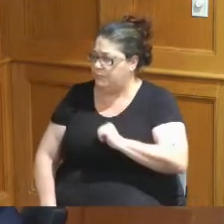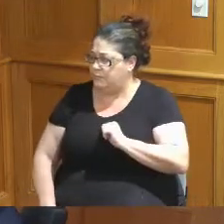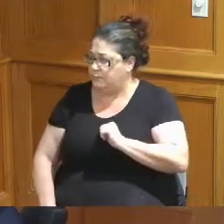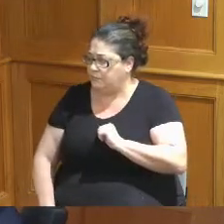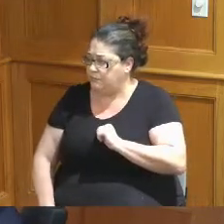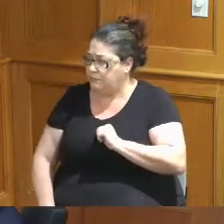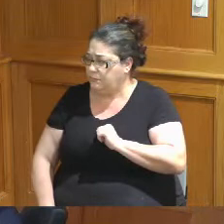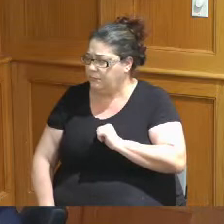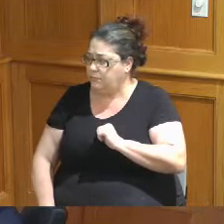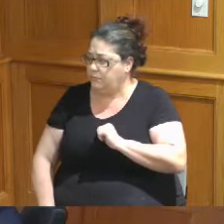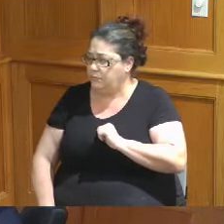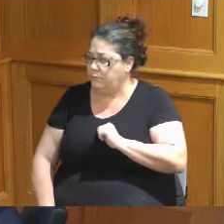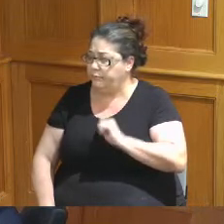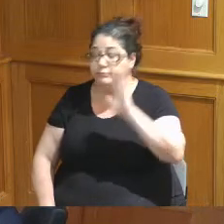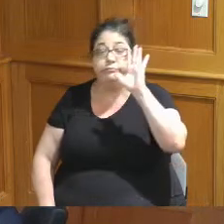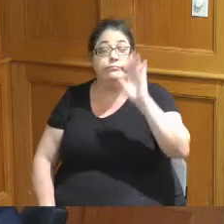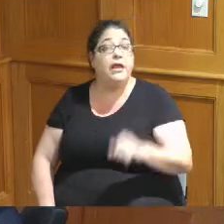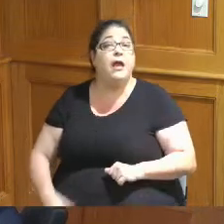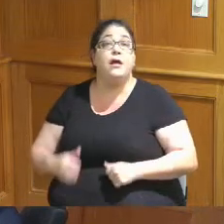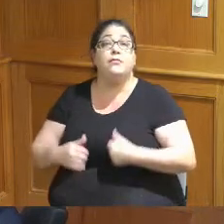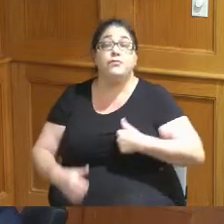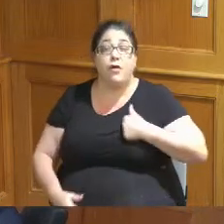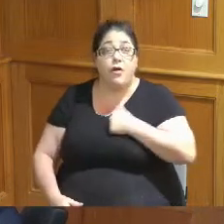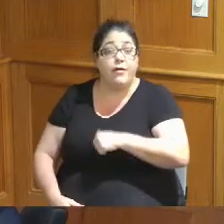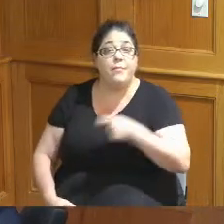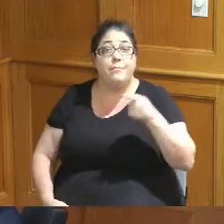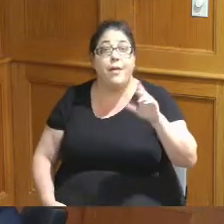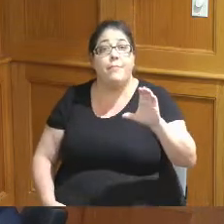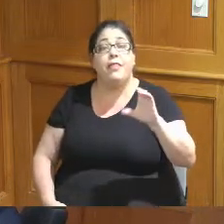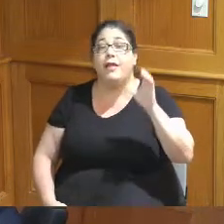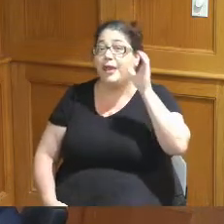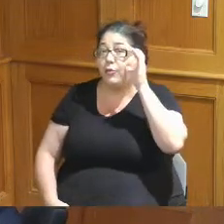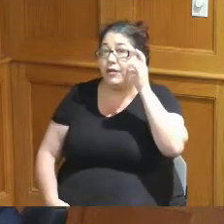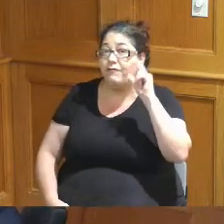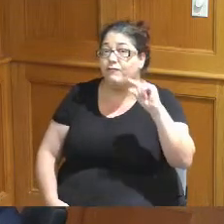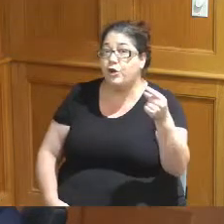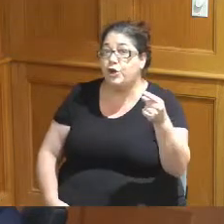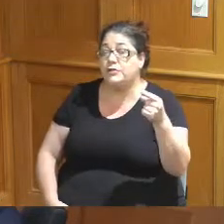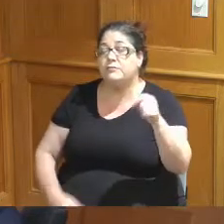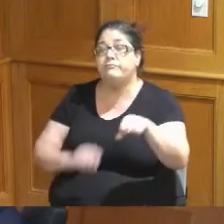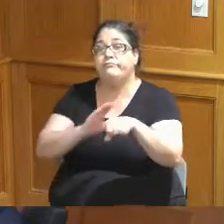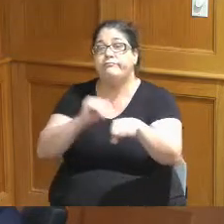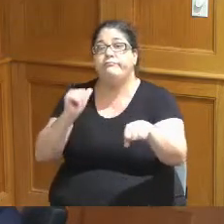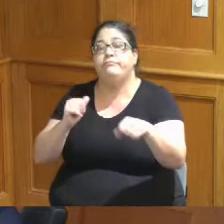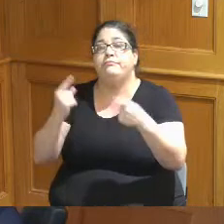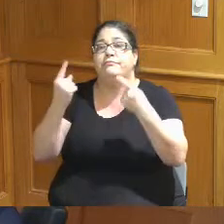moving too quick we have a public hearing first of hearing to consider zone change